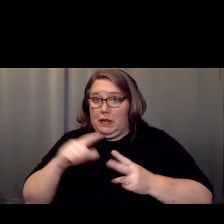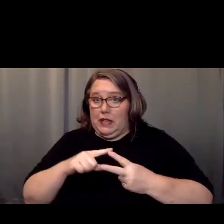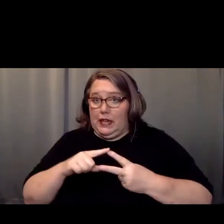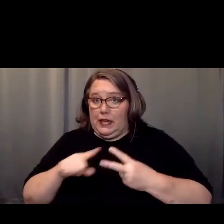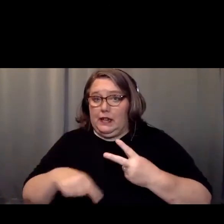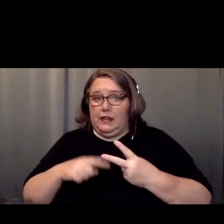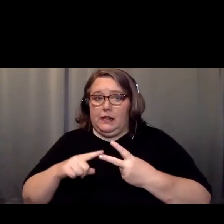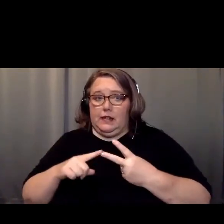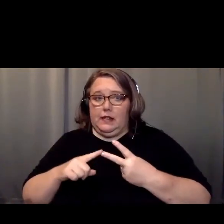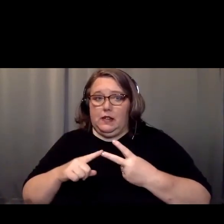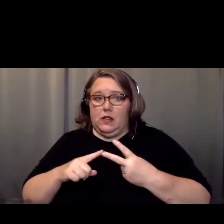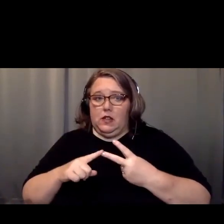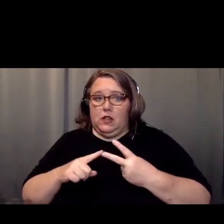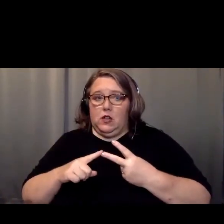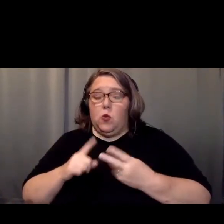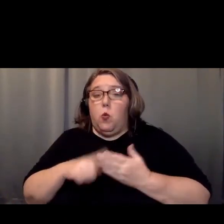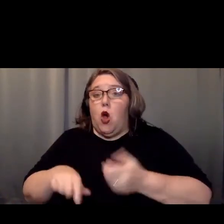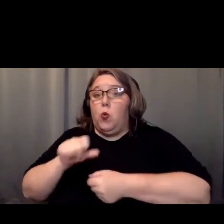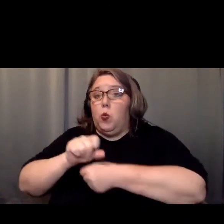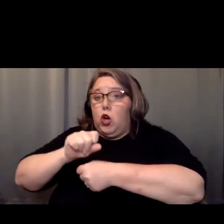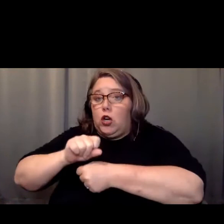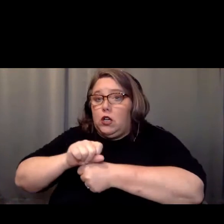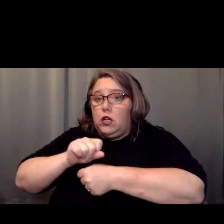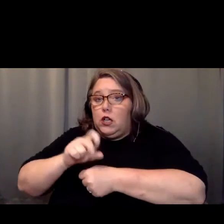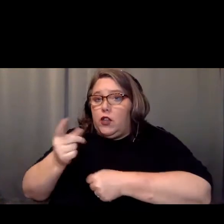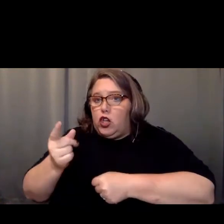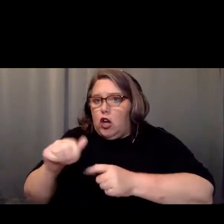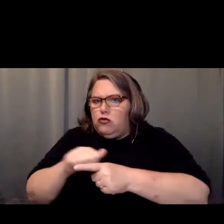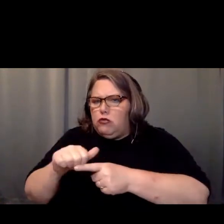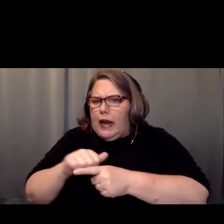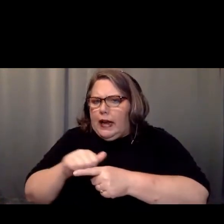and what work or task has the dog and trained to perform.